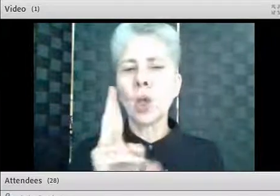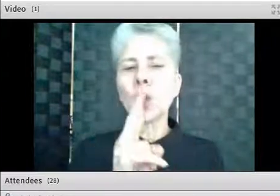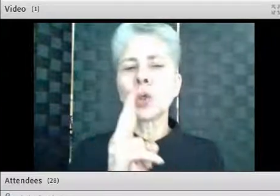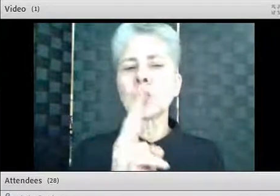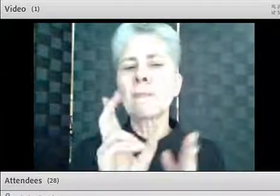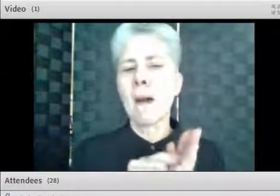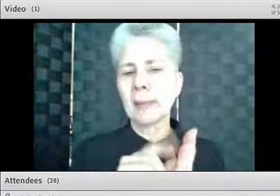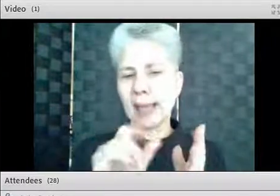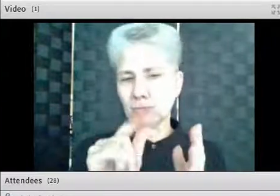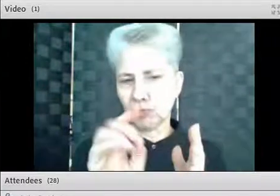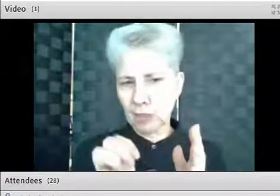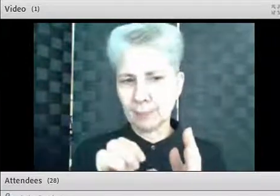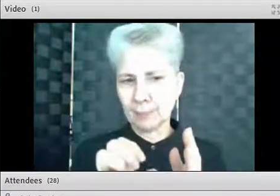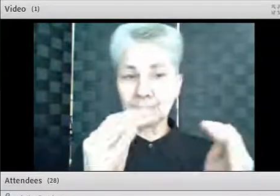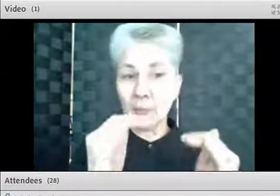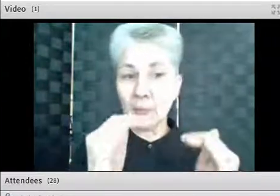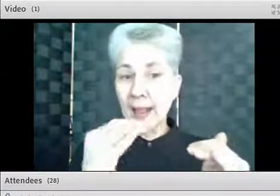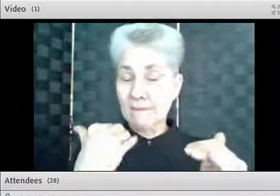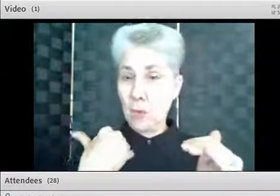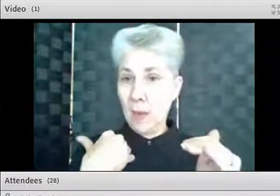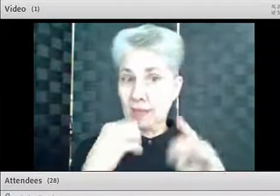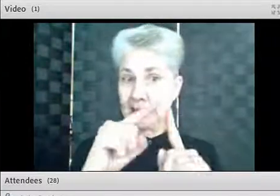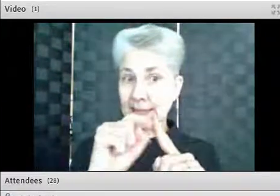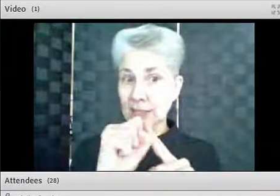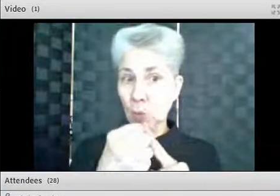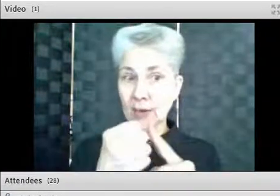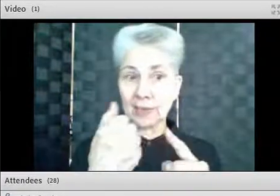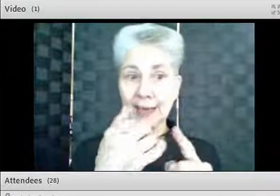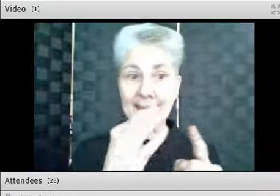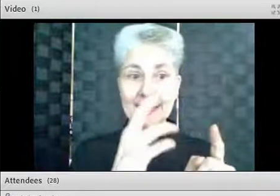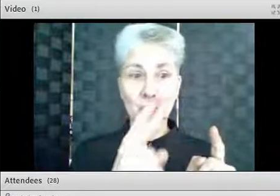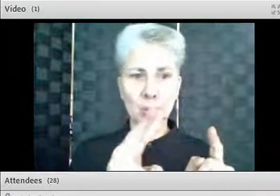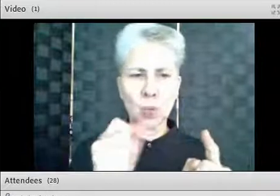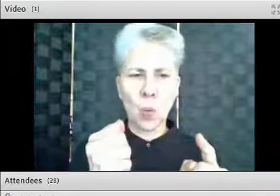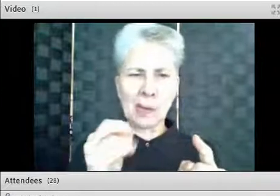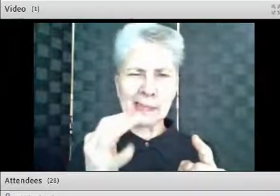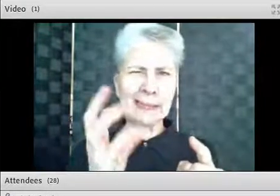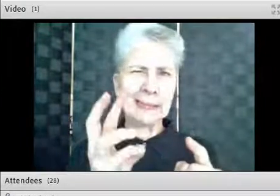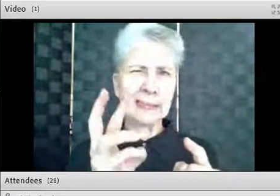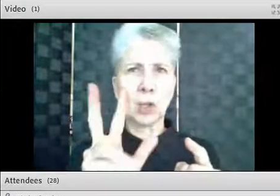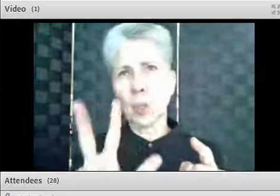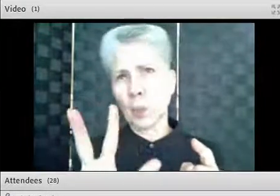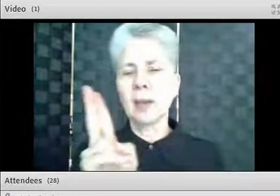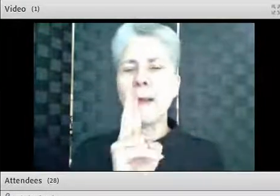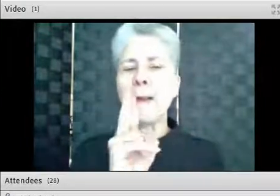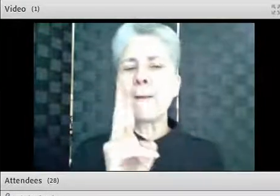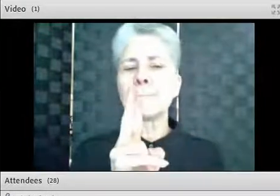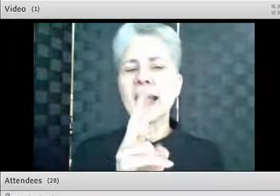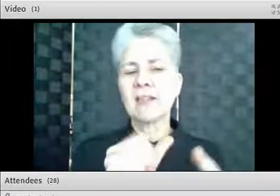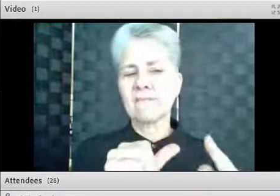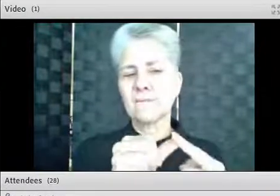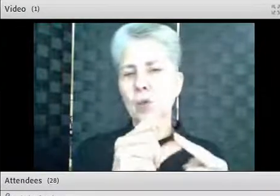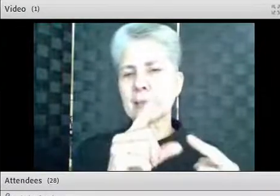If you have, like in this case, of, like, 1962 or 1963, you choose the earlier date, and that's the same if you do have